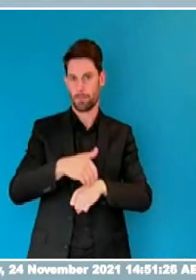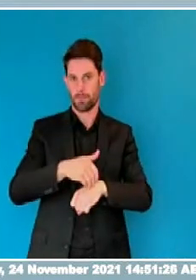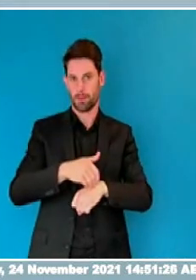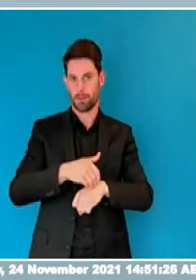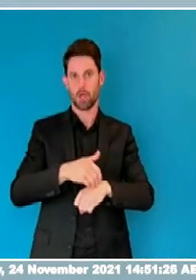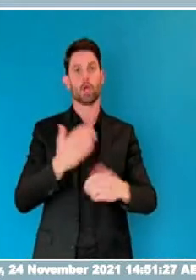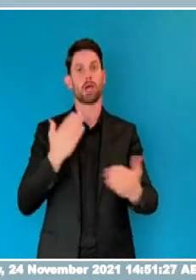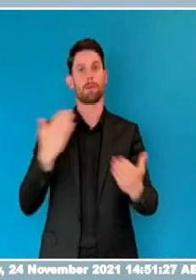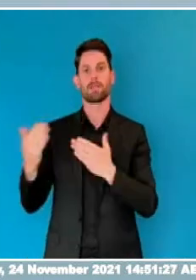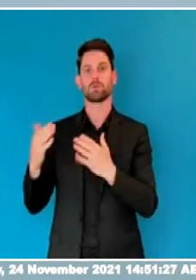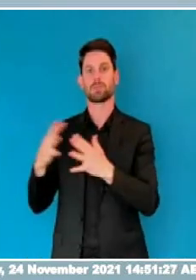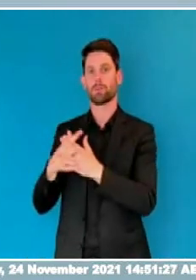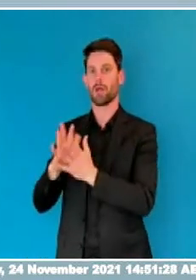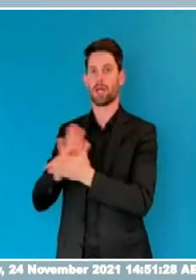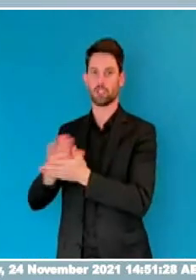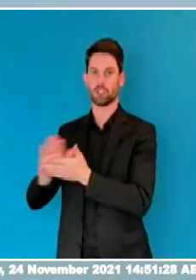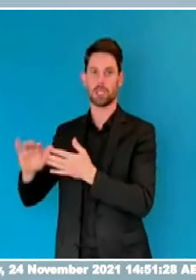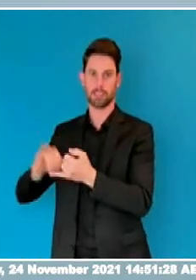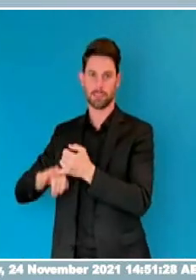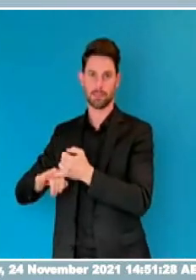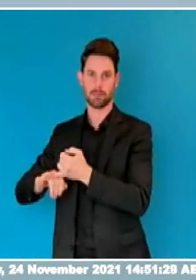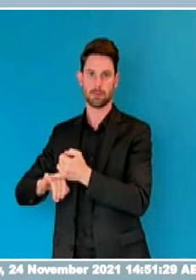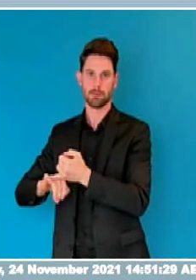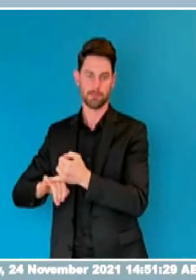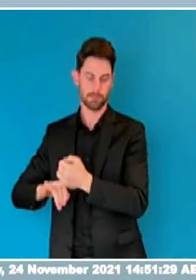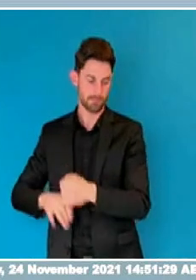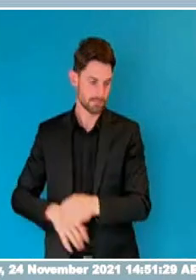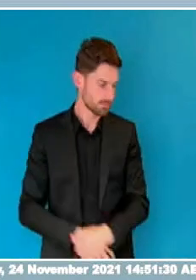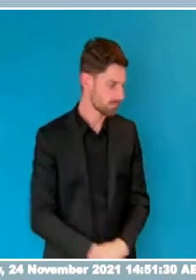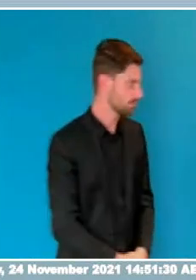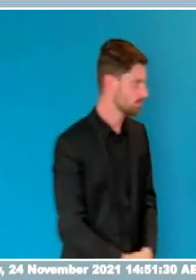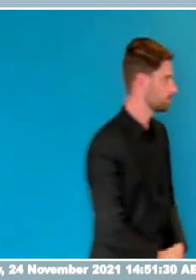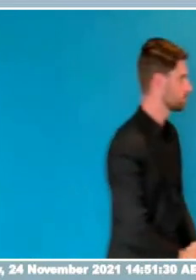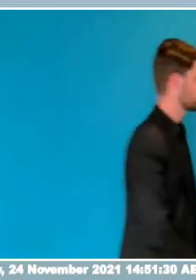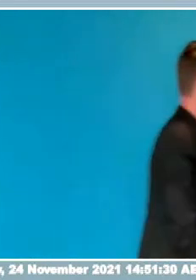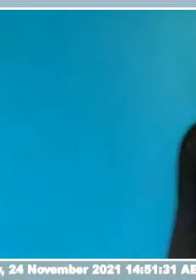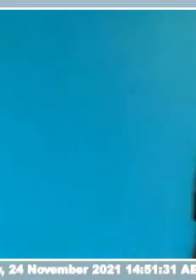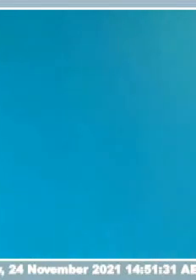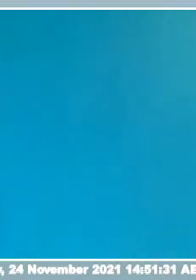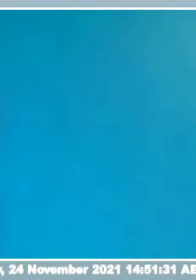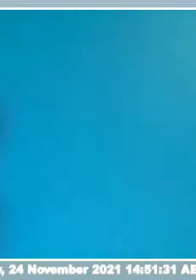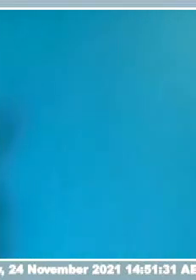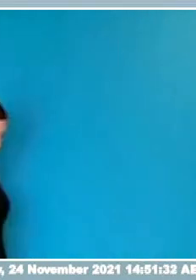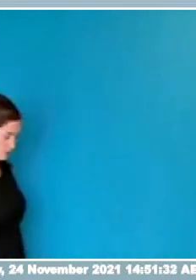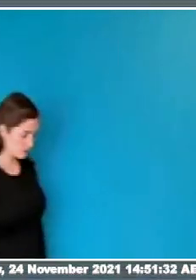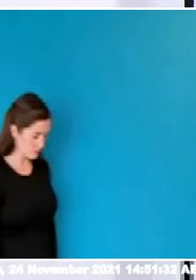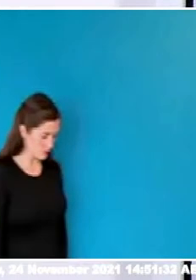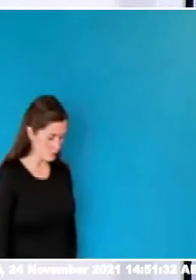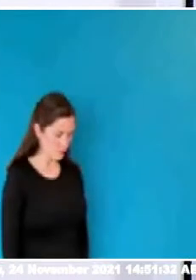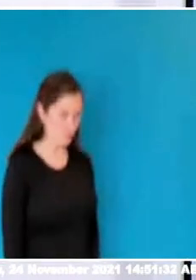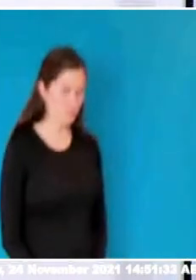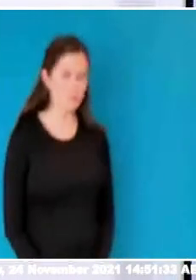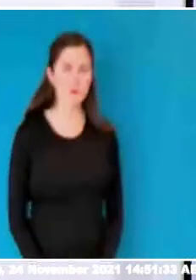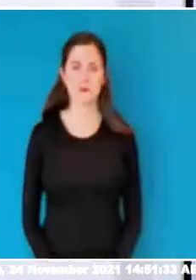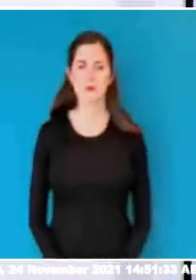This is perhaps a contradiction, is that if you have an injury that you